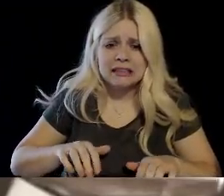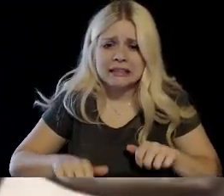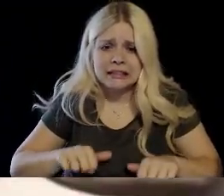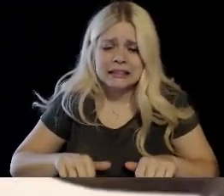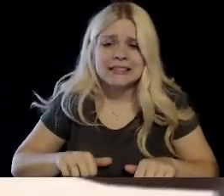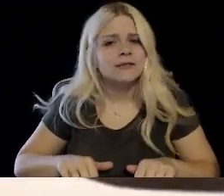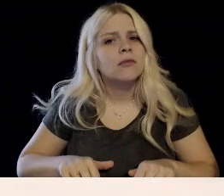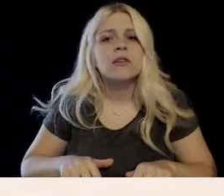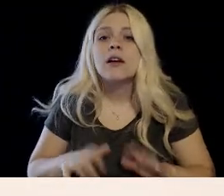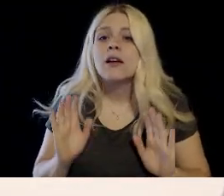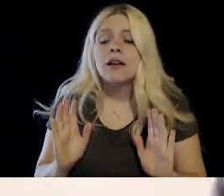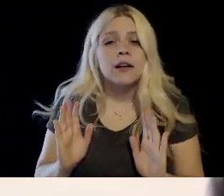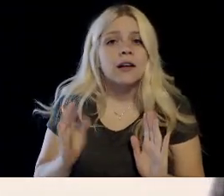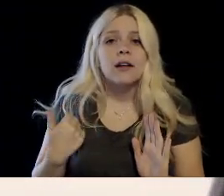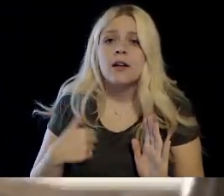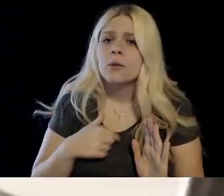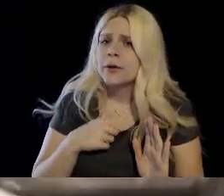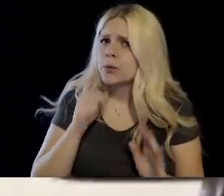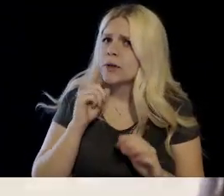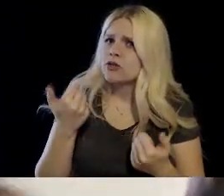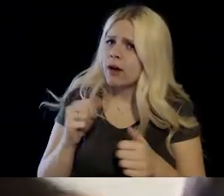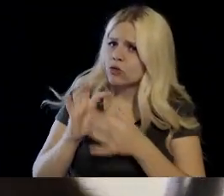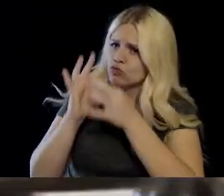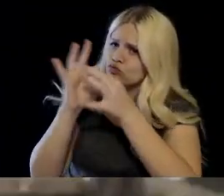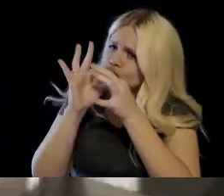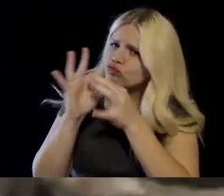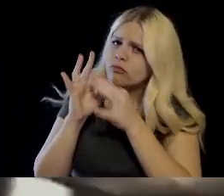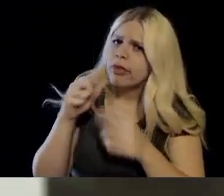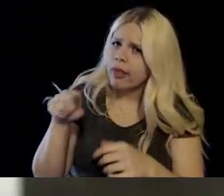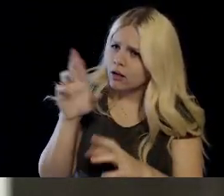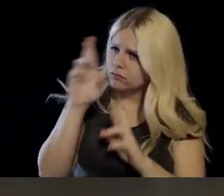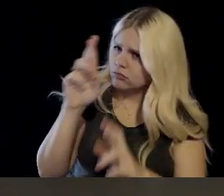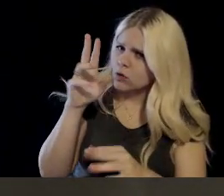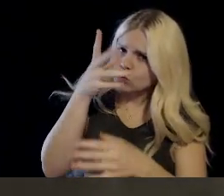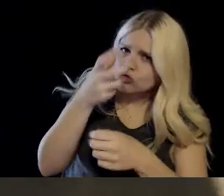Joanne: But, again, we built up a relationship with them so they know that we're safe. We